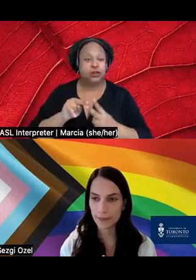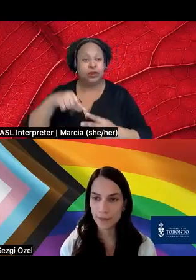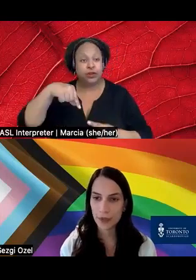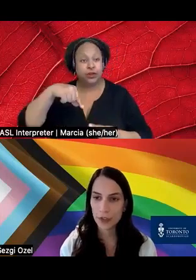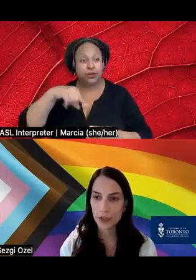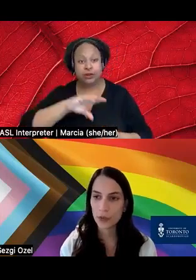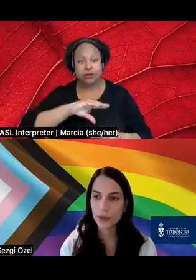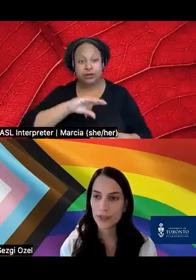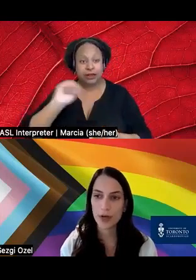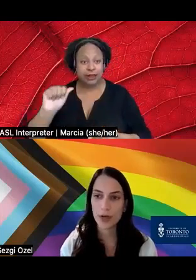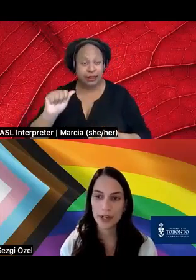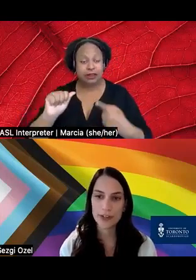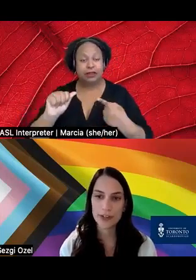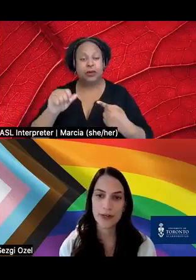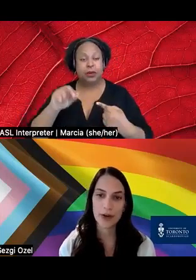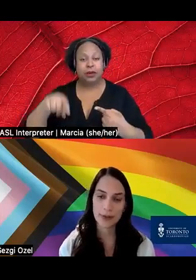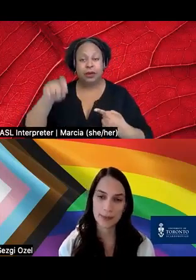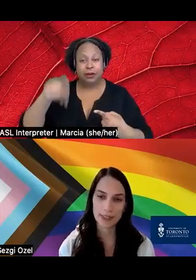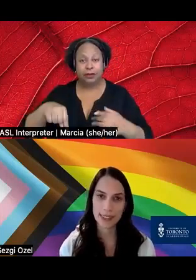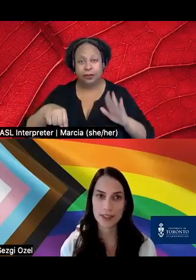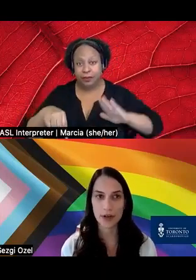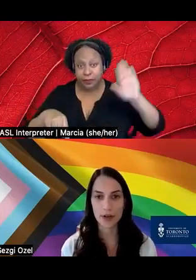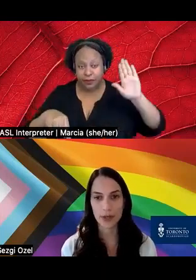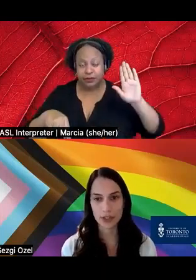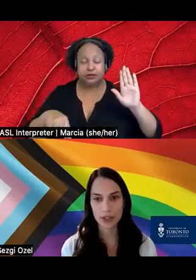Note that moderators may not be able to get to all questions.